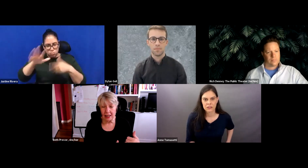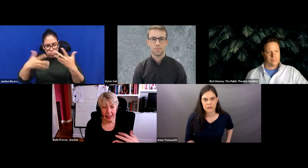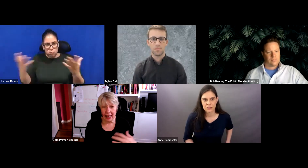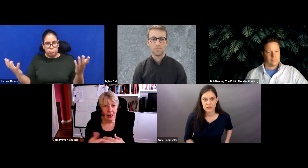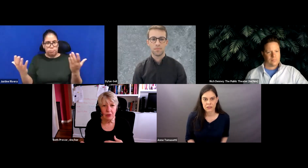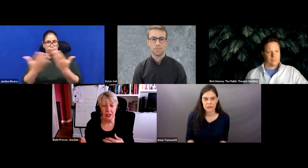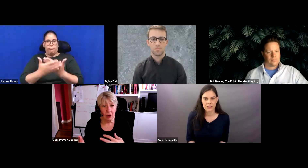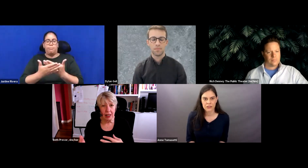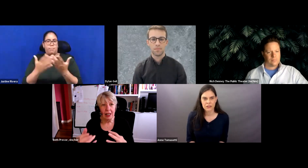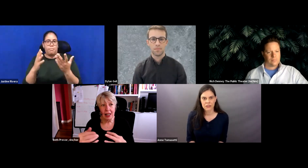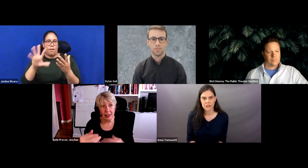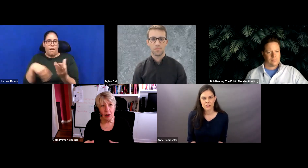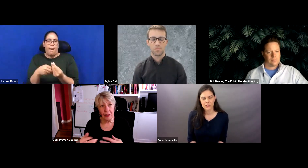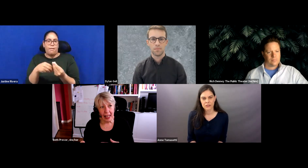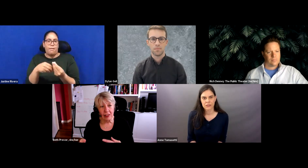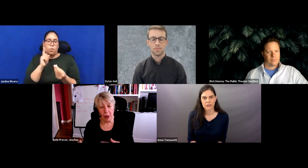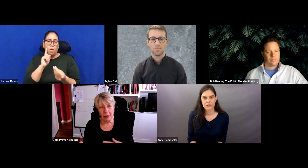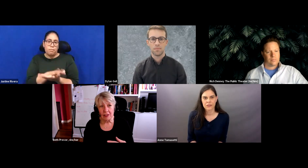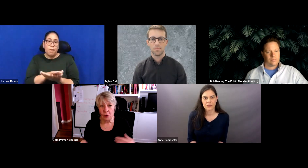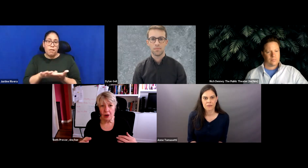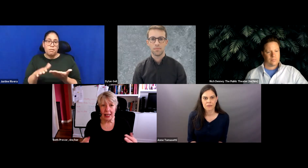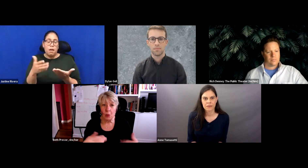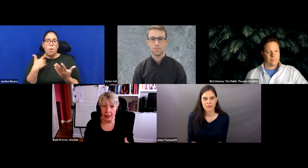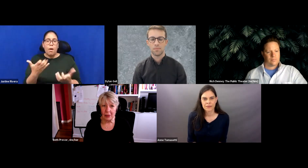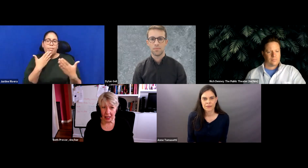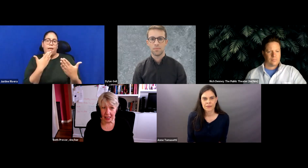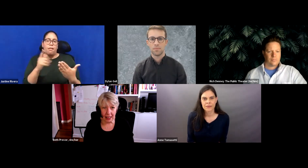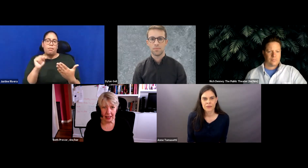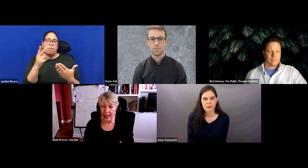And again, I just want to thank The Public for welcoming us in.